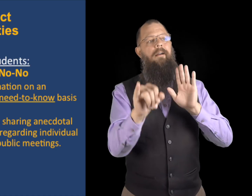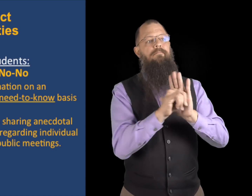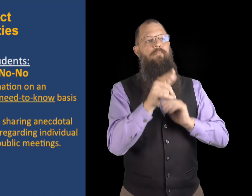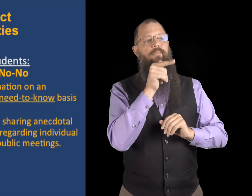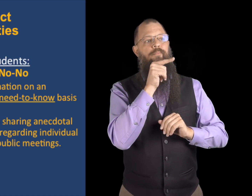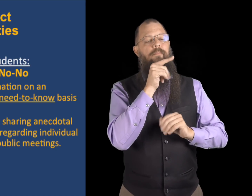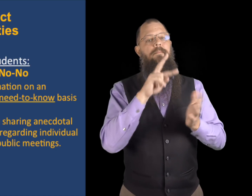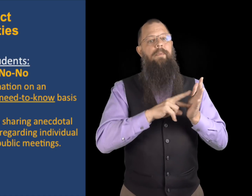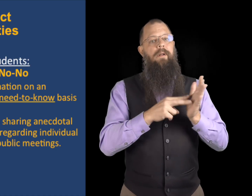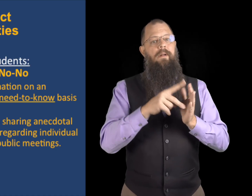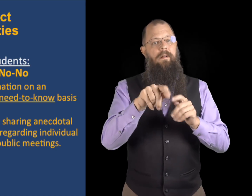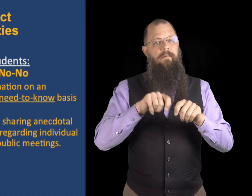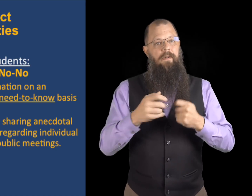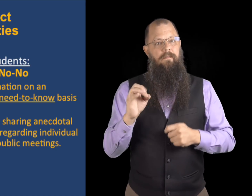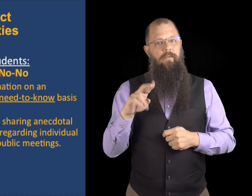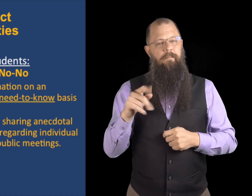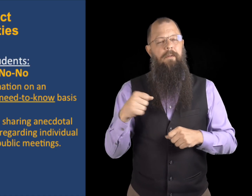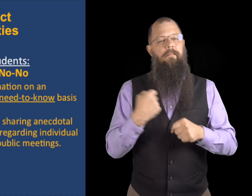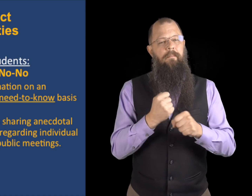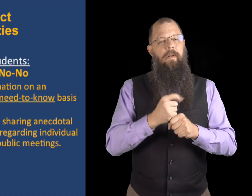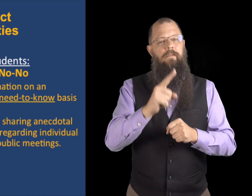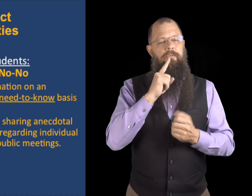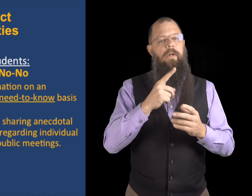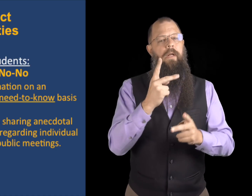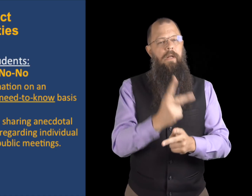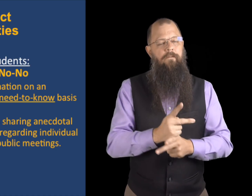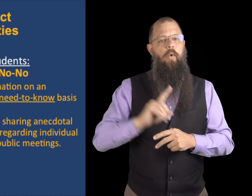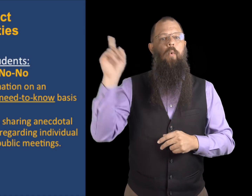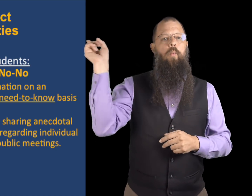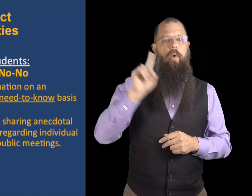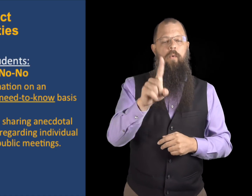conversations, they may be able to identify the student which could result